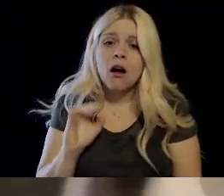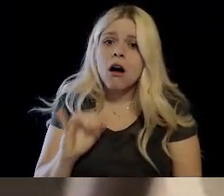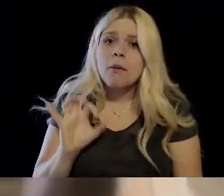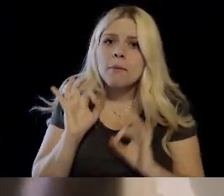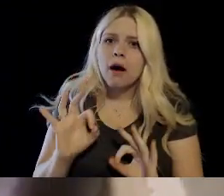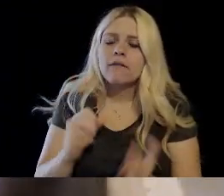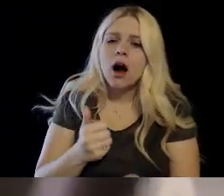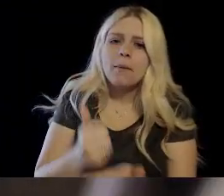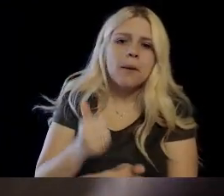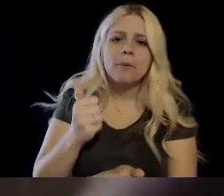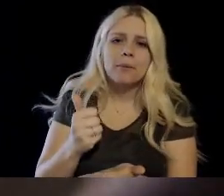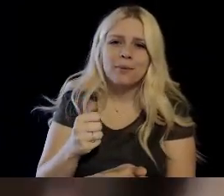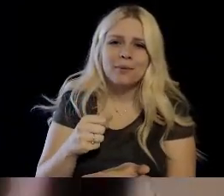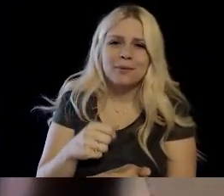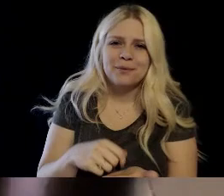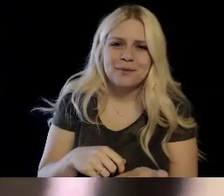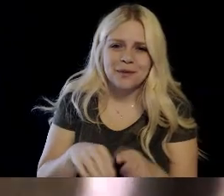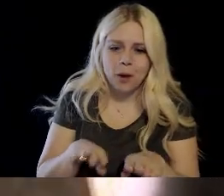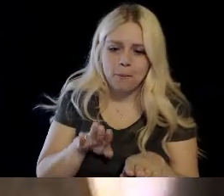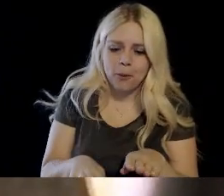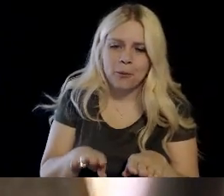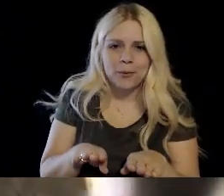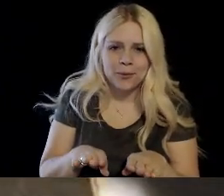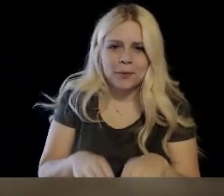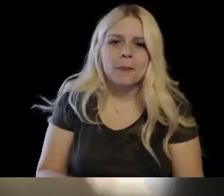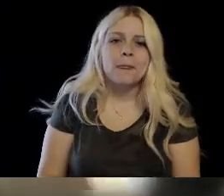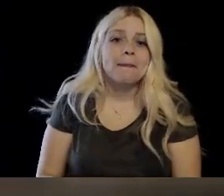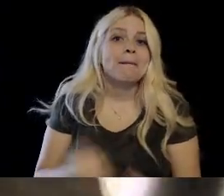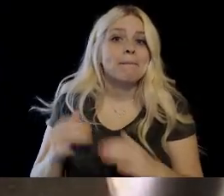Joanne: One little footprint there. Now Koda's coming in. Erica: Oh, Koda's our big boy.